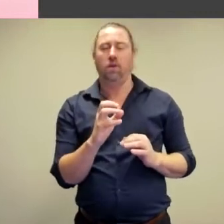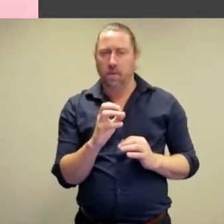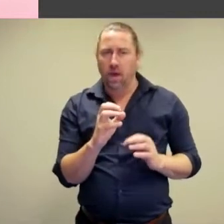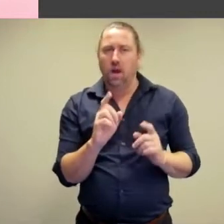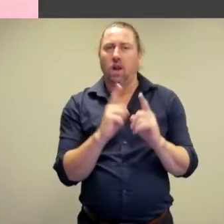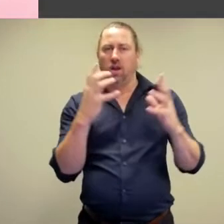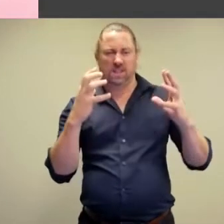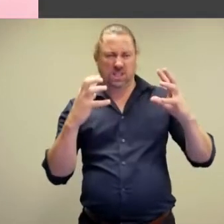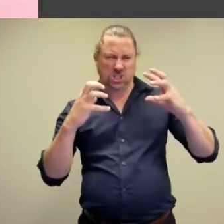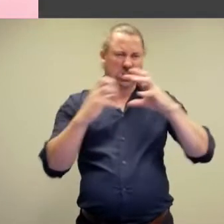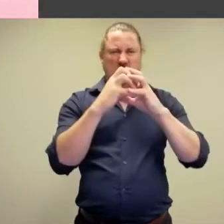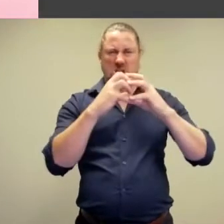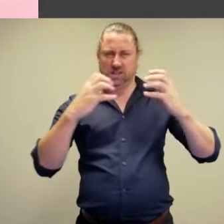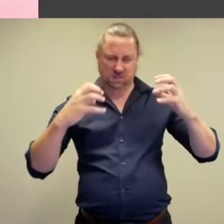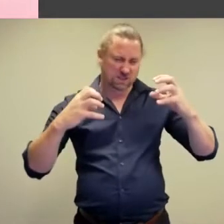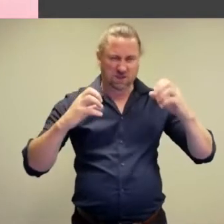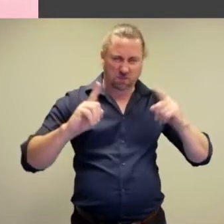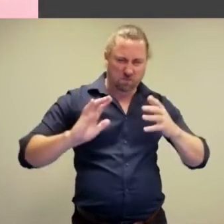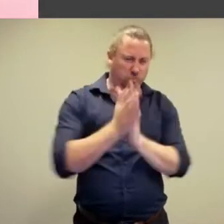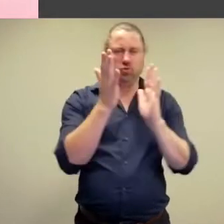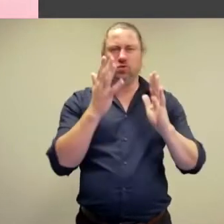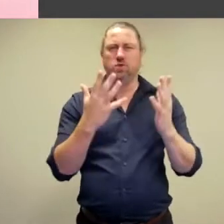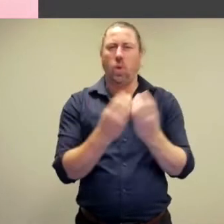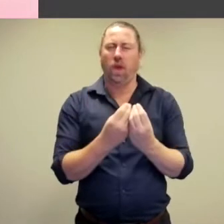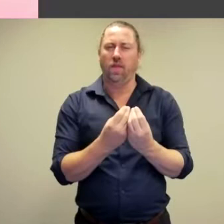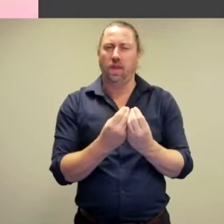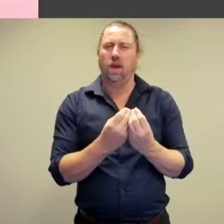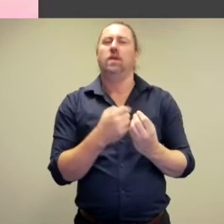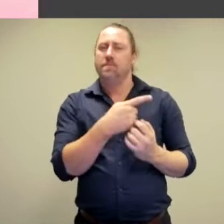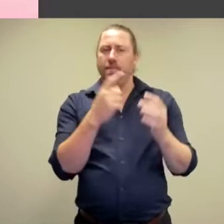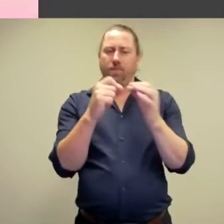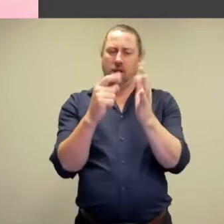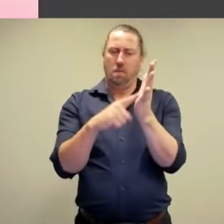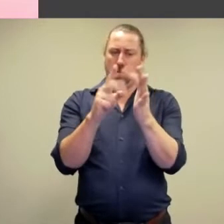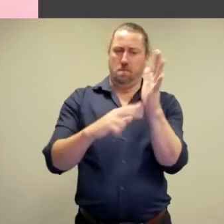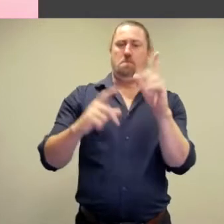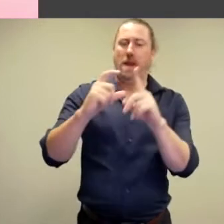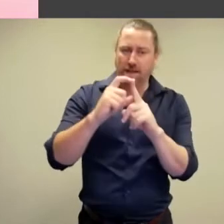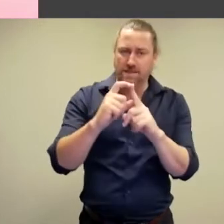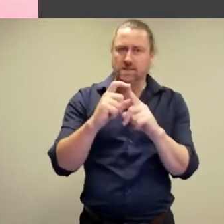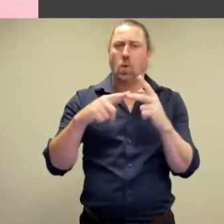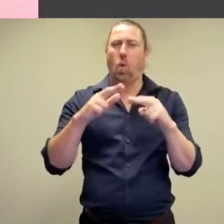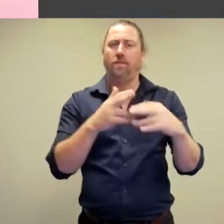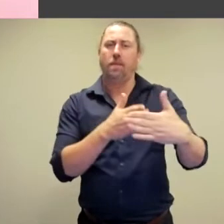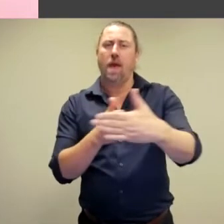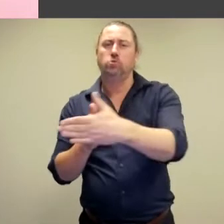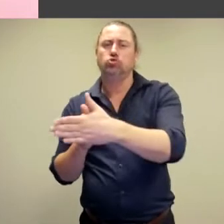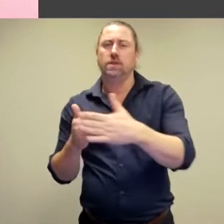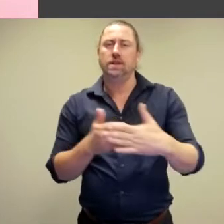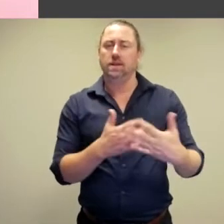two forms together and it's this kind of blending of